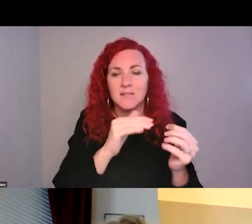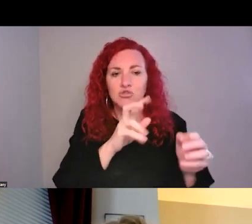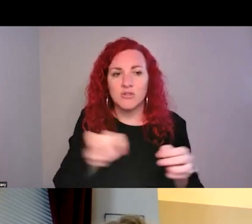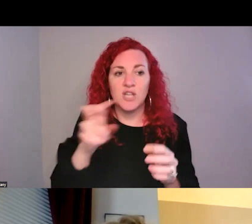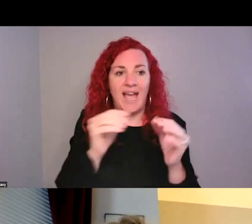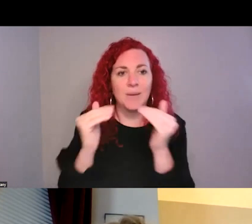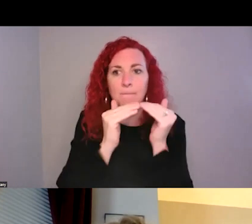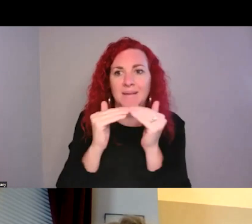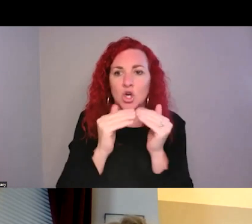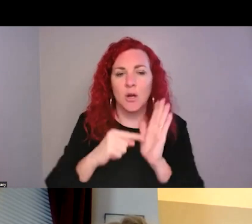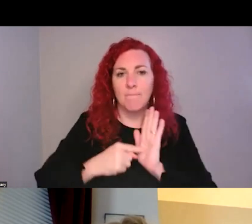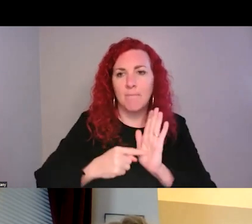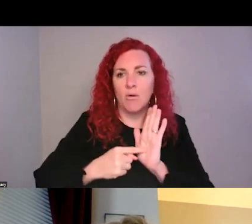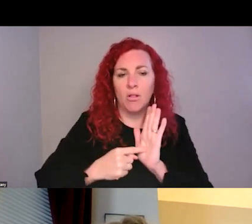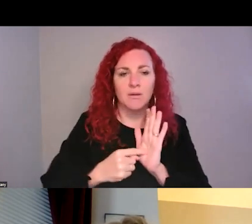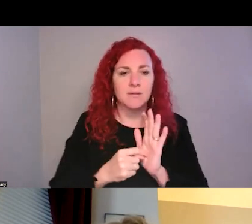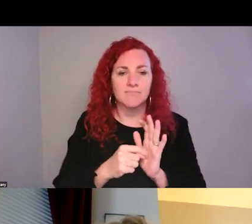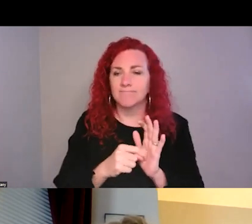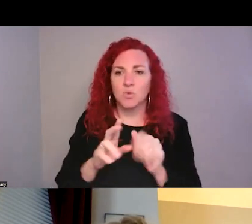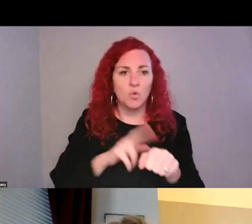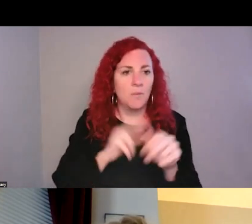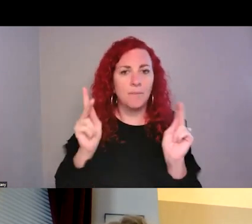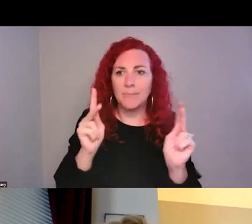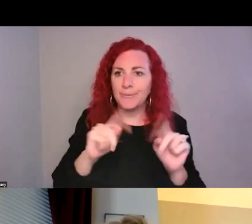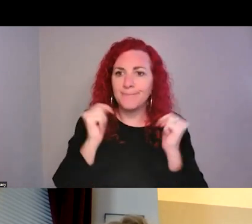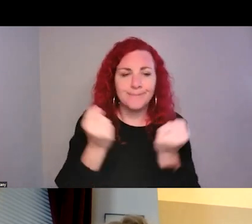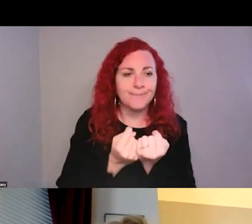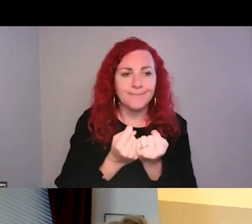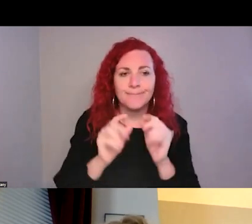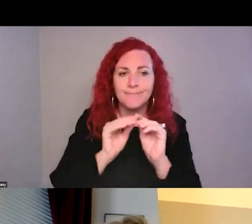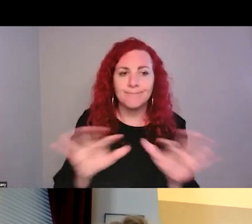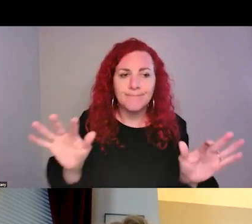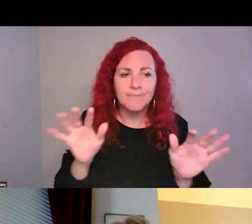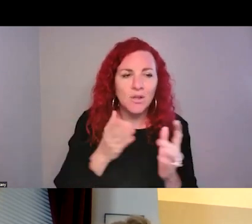THEY ARE DISPATCHED THROUGH THE BEHAVIORAL HEALTH LINK.